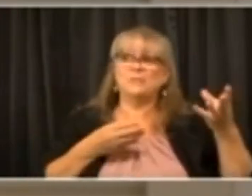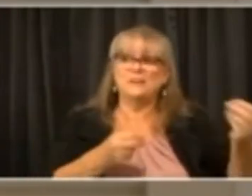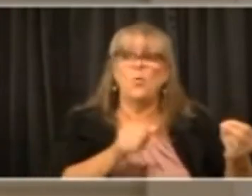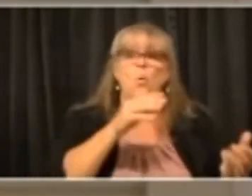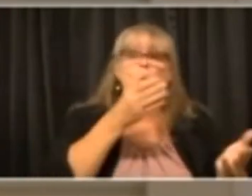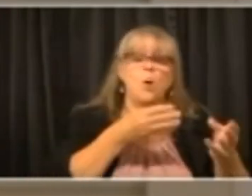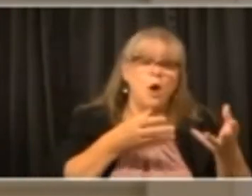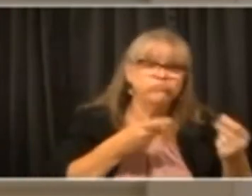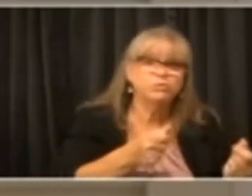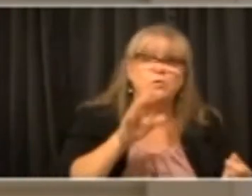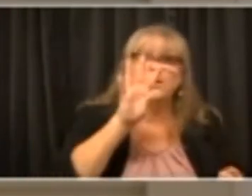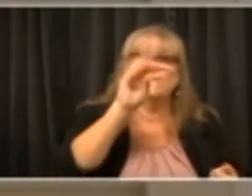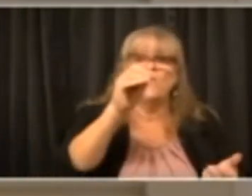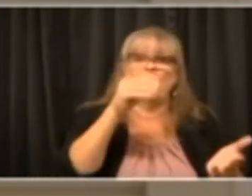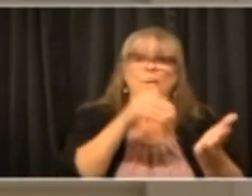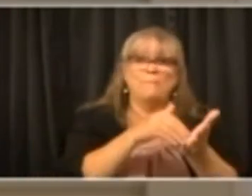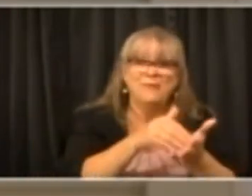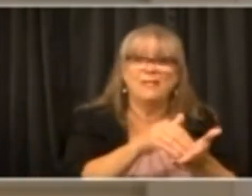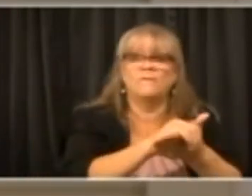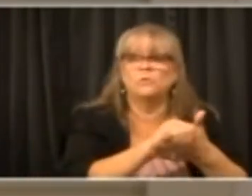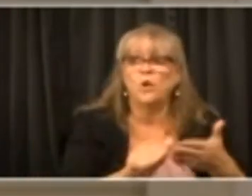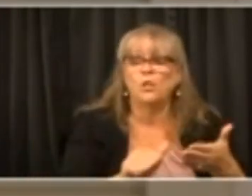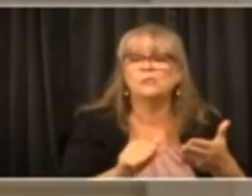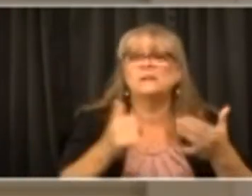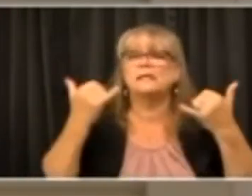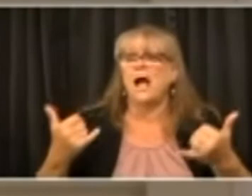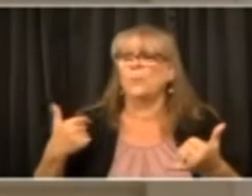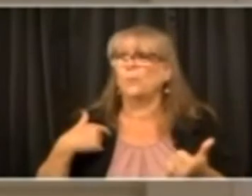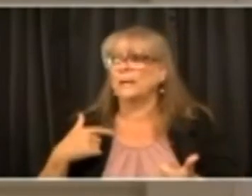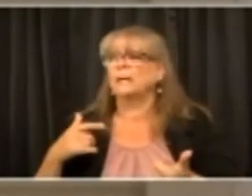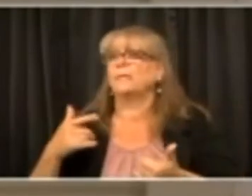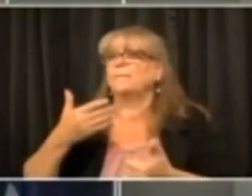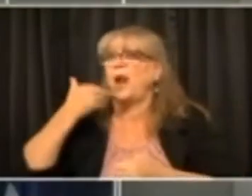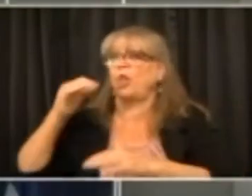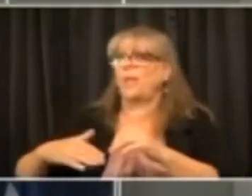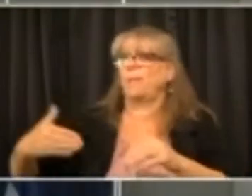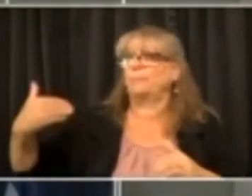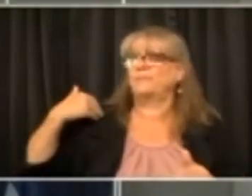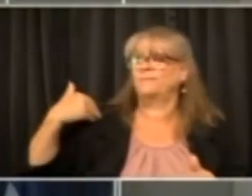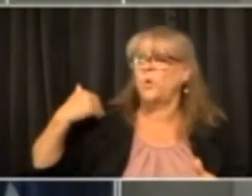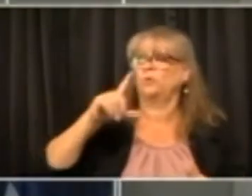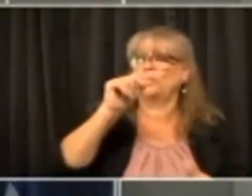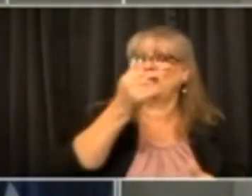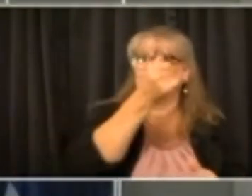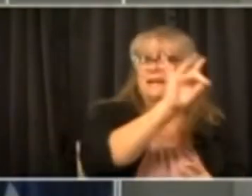so with that i'll turn it back over to the governor and be available for questions thank you dr alexis burkhoff good